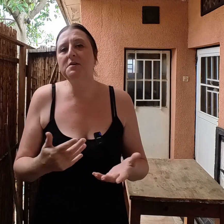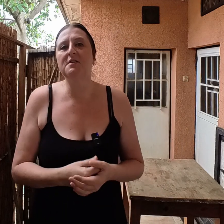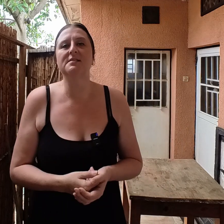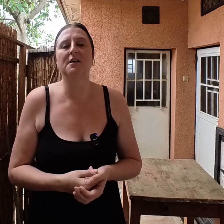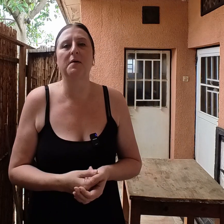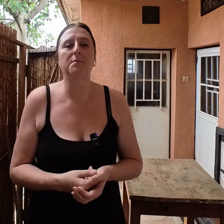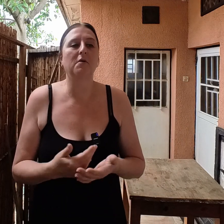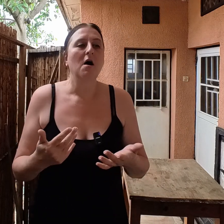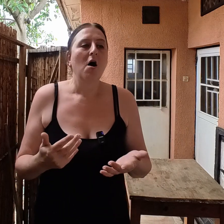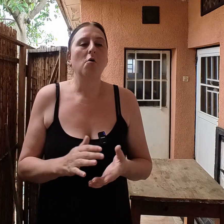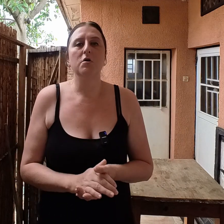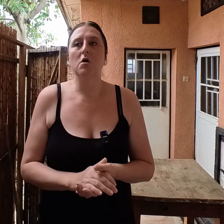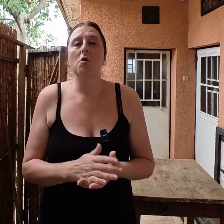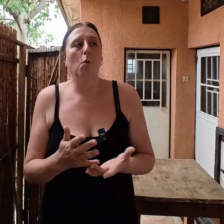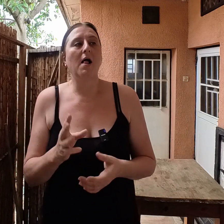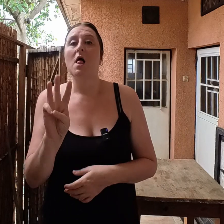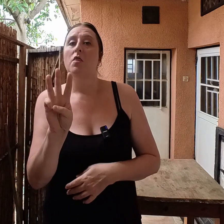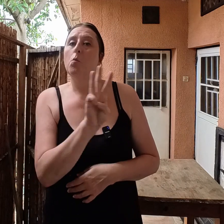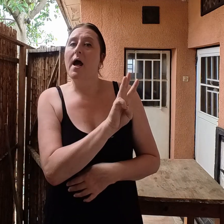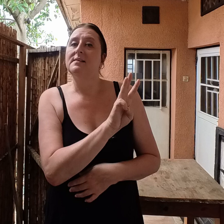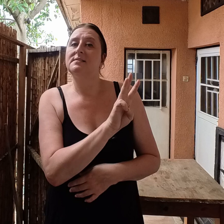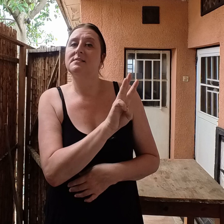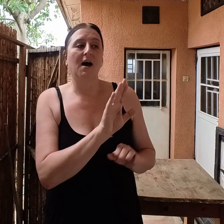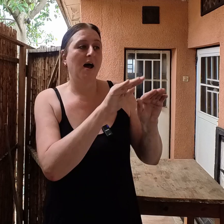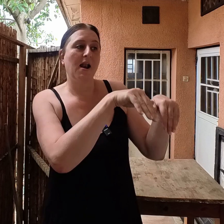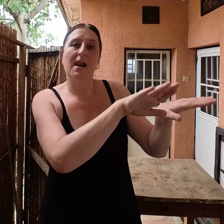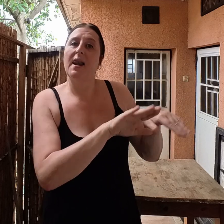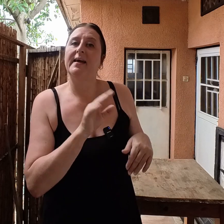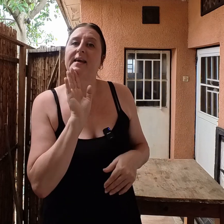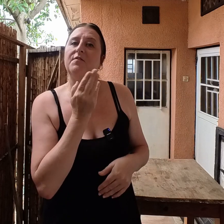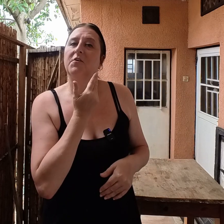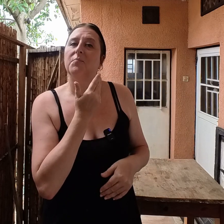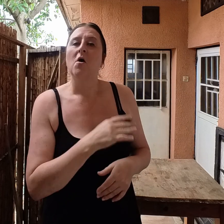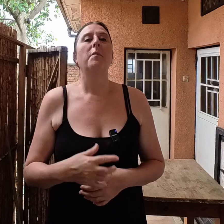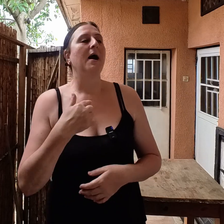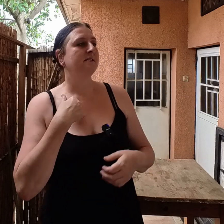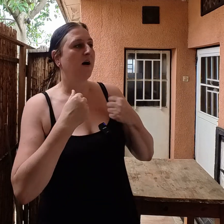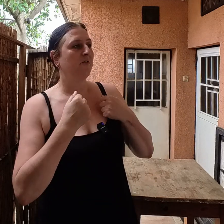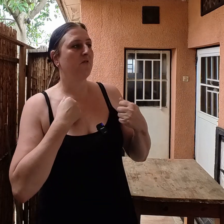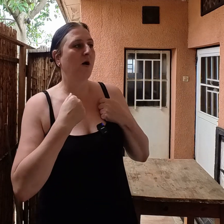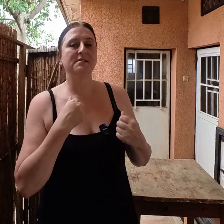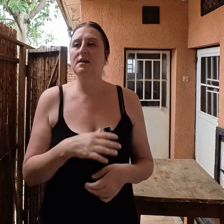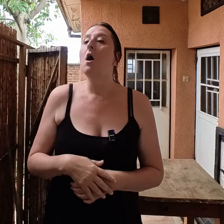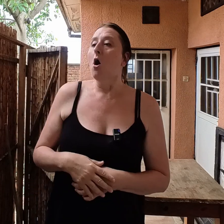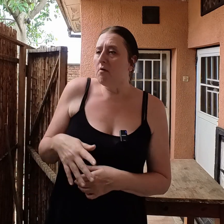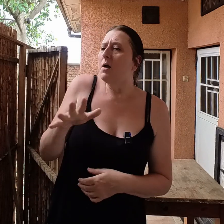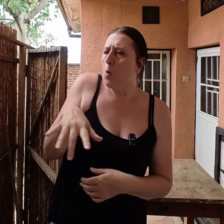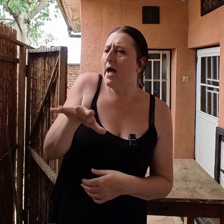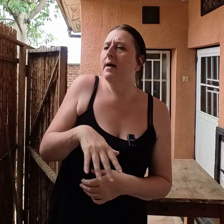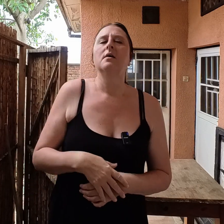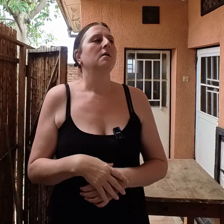when you can tell people, 'oh the West, Lake Kivu,' or perhaps, 'I'm from Rwanda,' 'all right, where?'